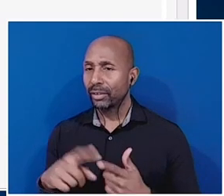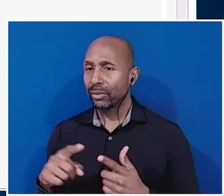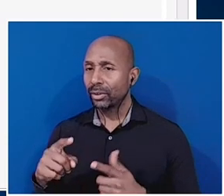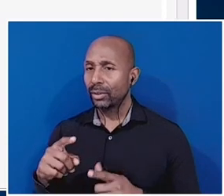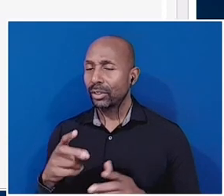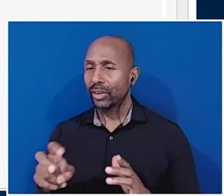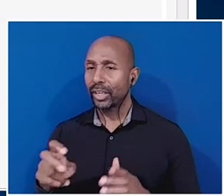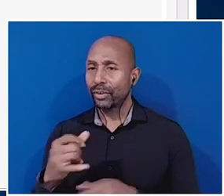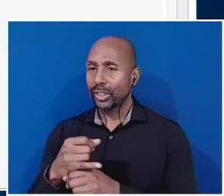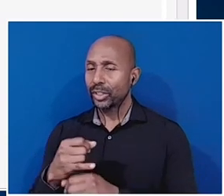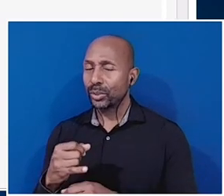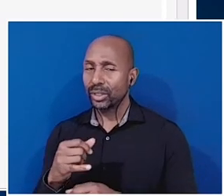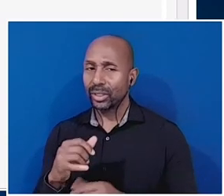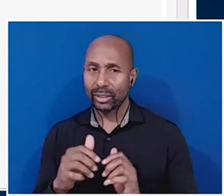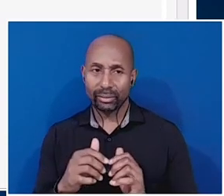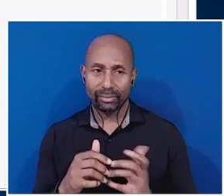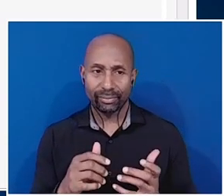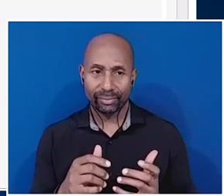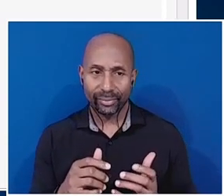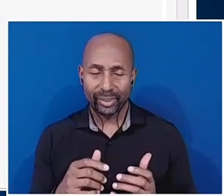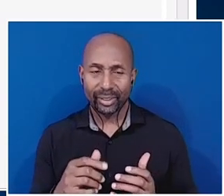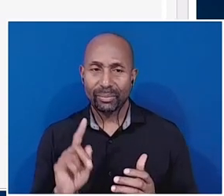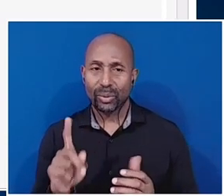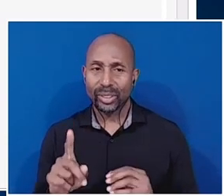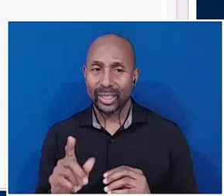operationalized, tracked, checked,